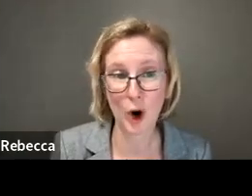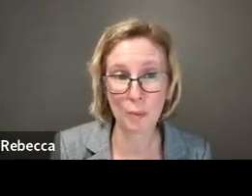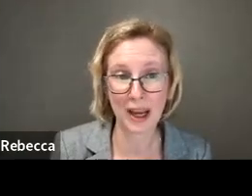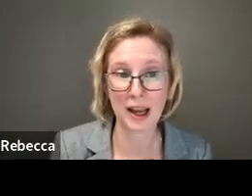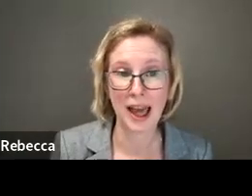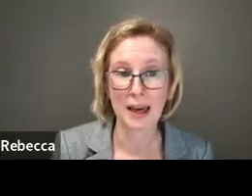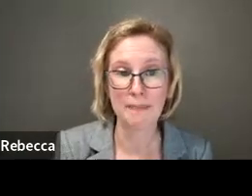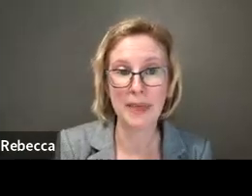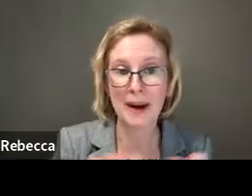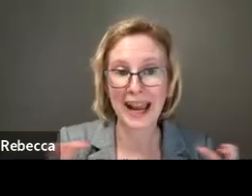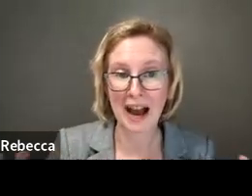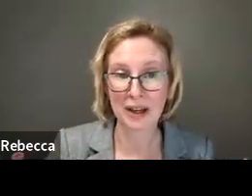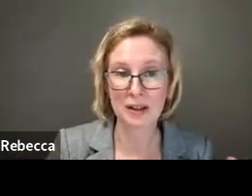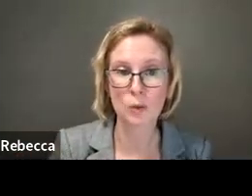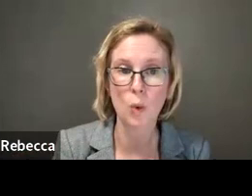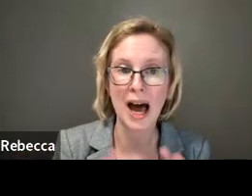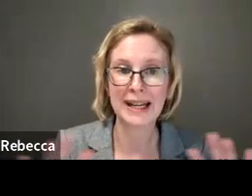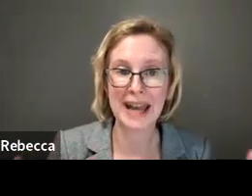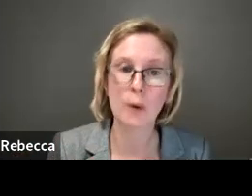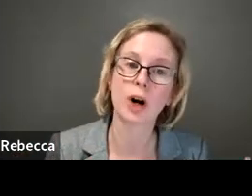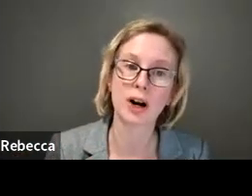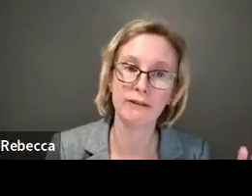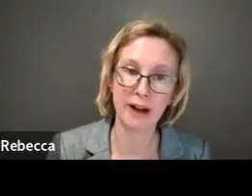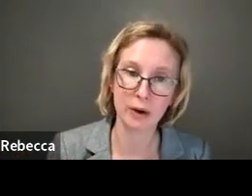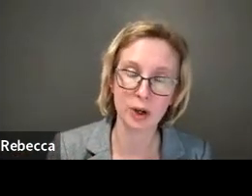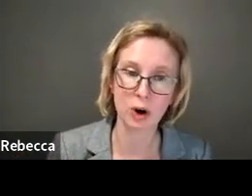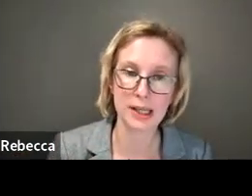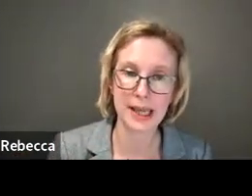hoping that by having this wide network of fellows across